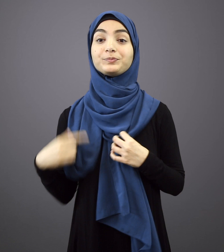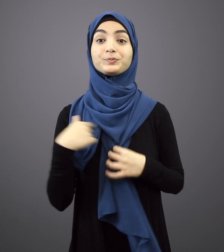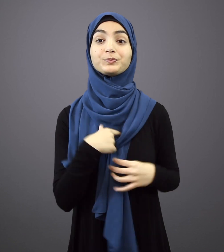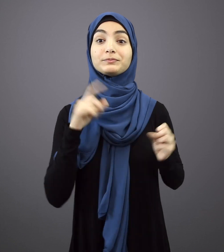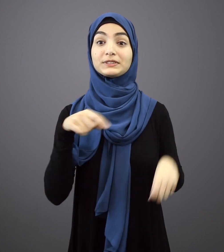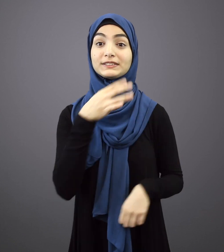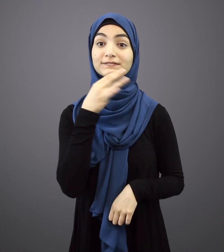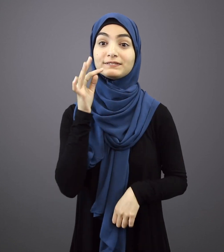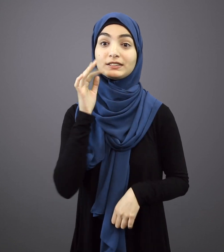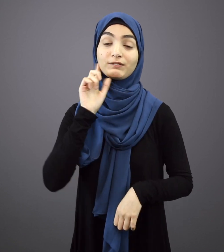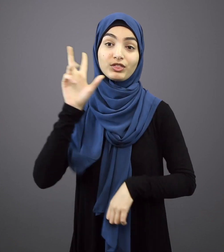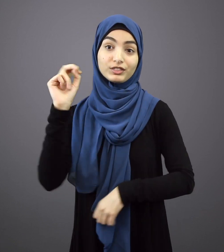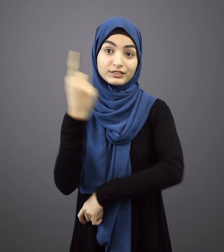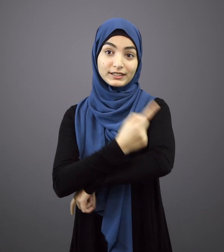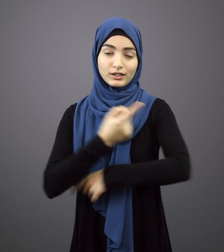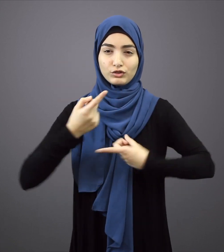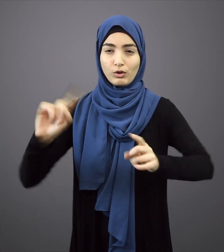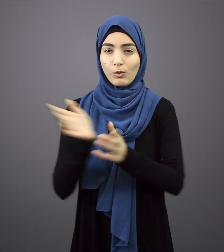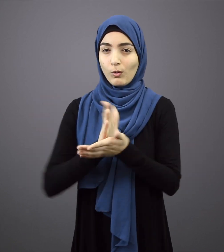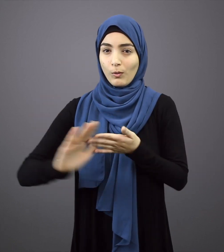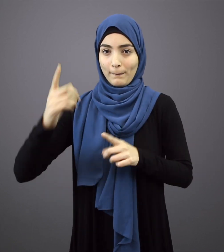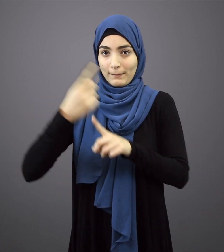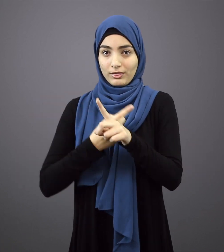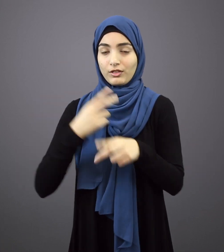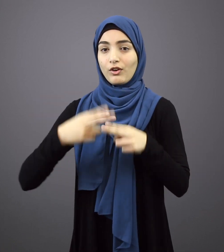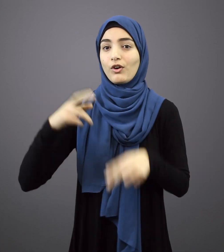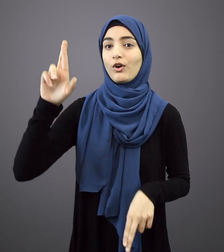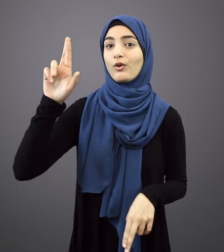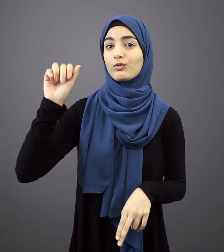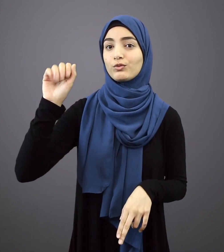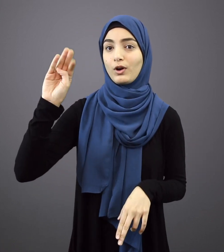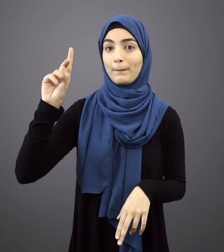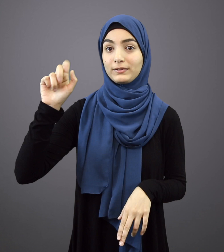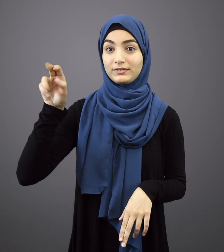We must fast for 30 days during the holy (Islamic) month Ramadan